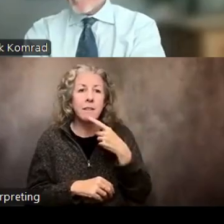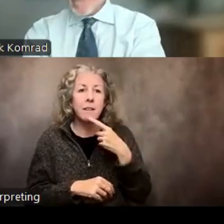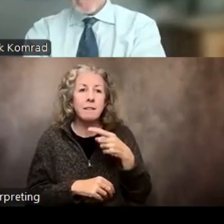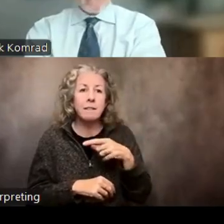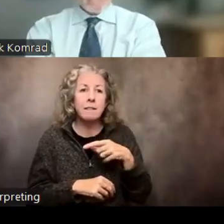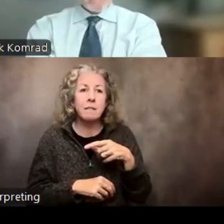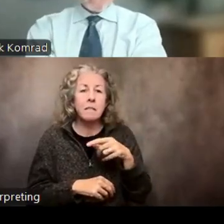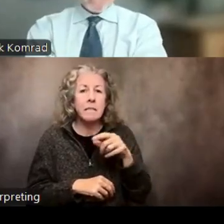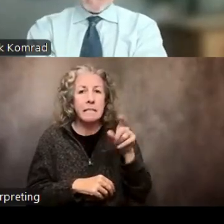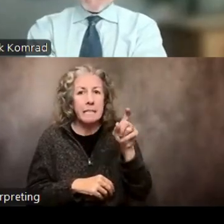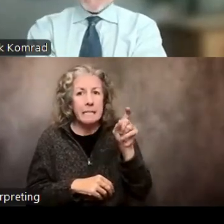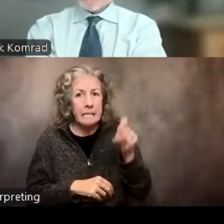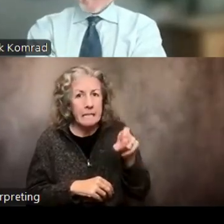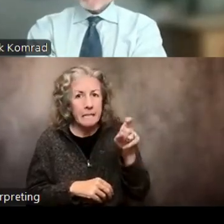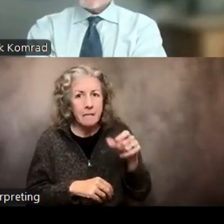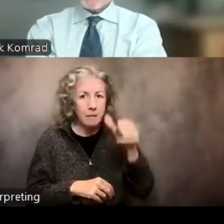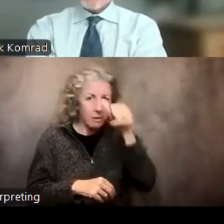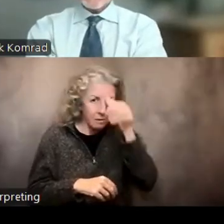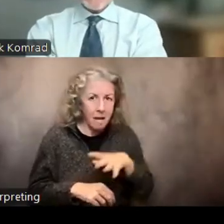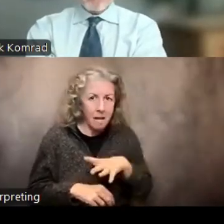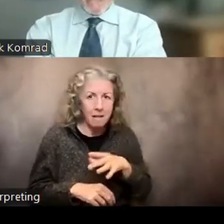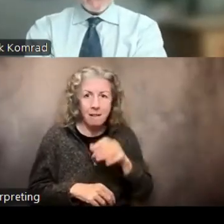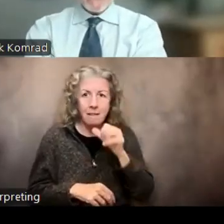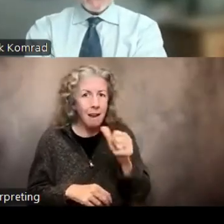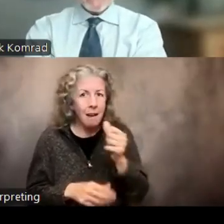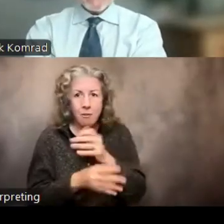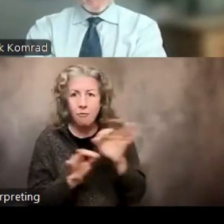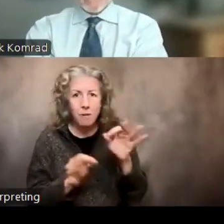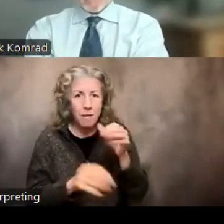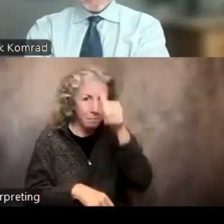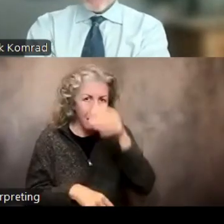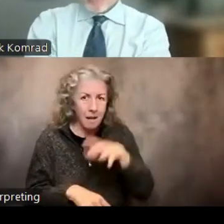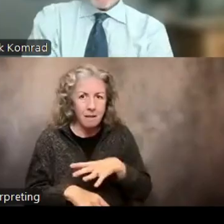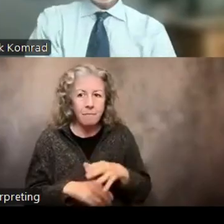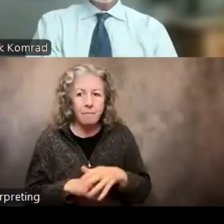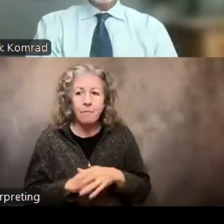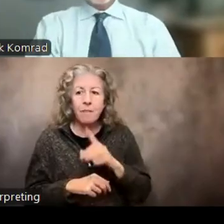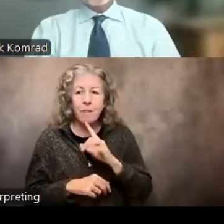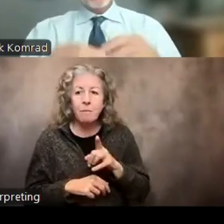men, and that very much impinges on the whole issue of the